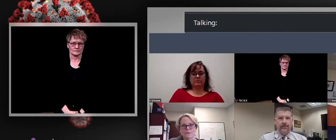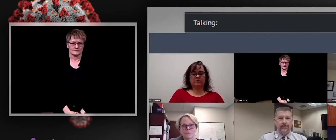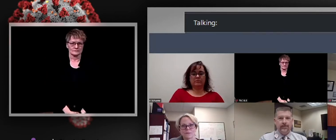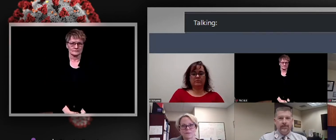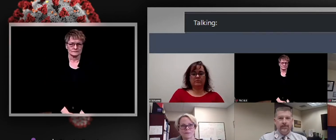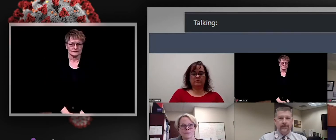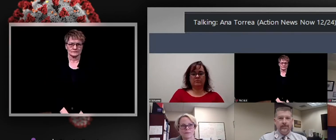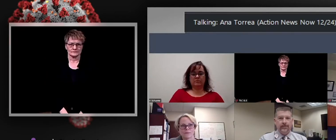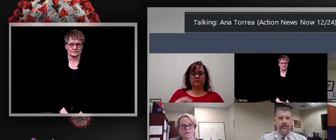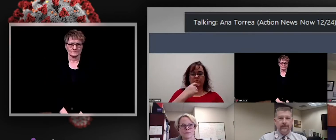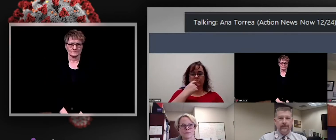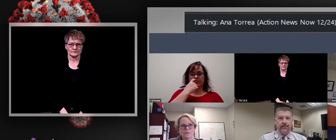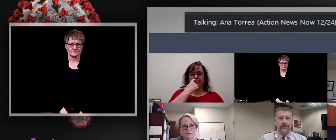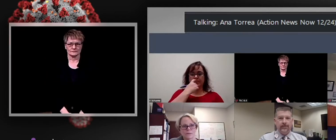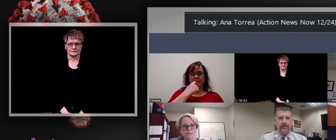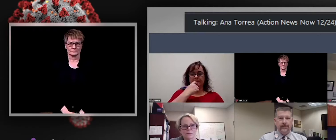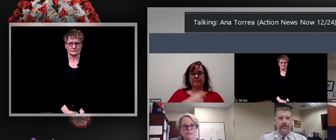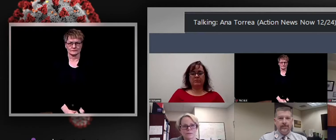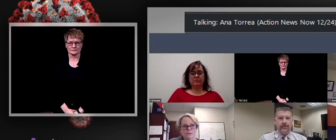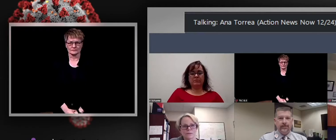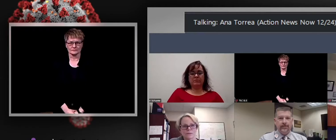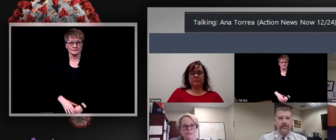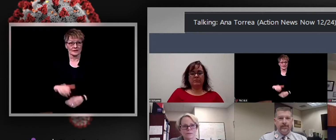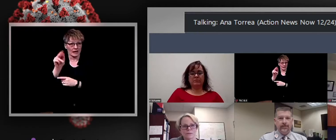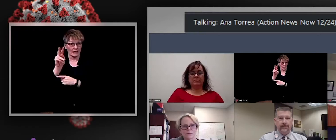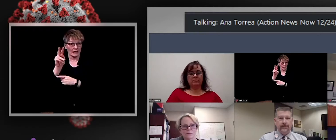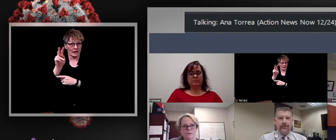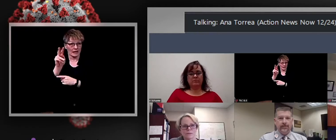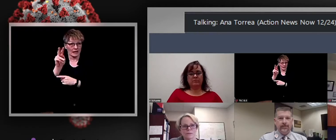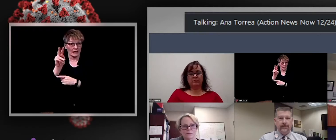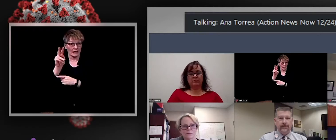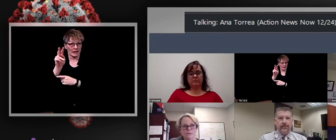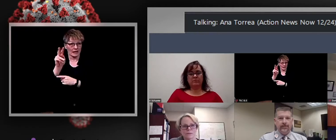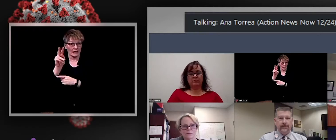And then Donnell, you also mentioned skilled nursing facilities getting vaccinated soon.